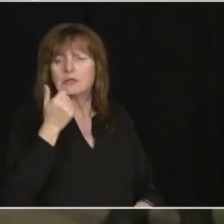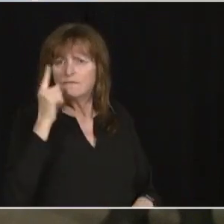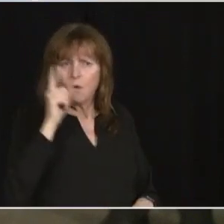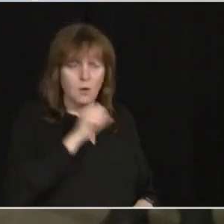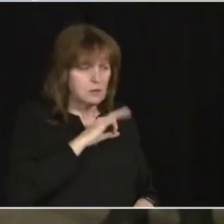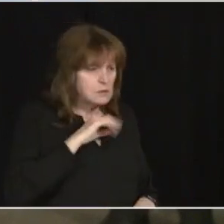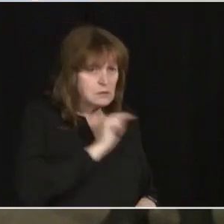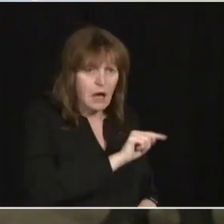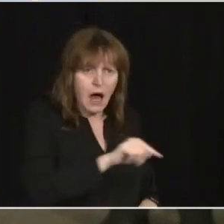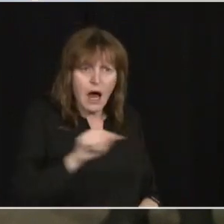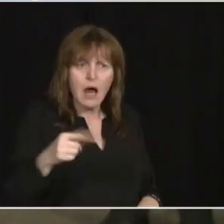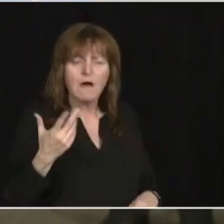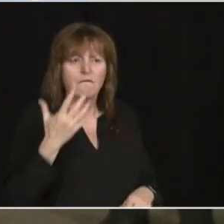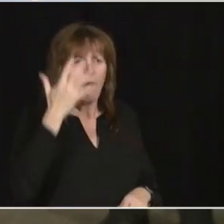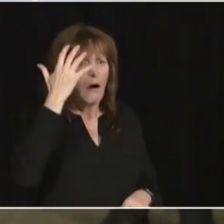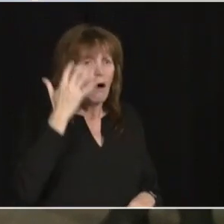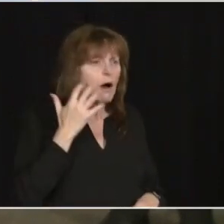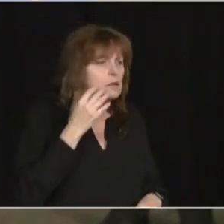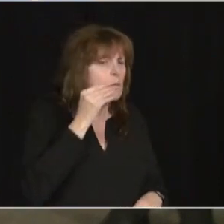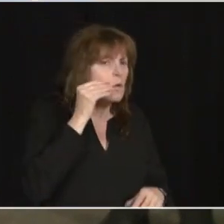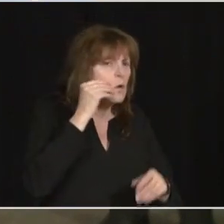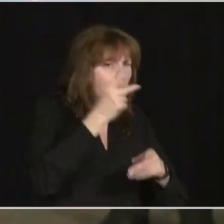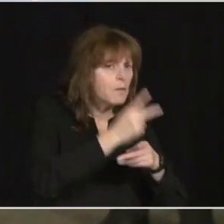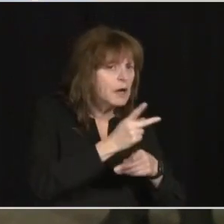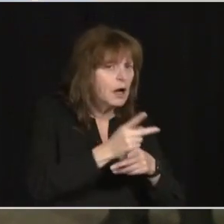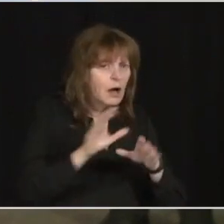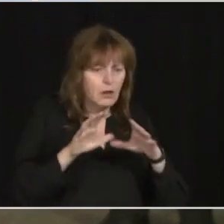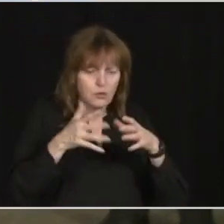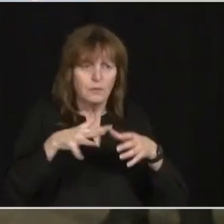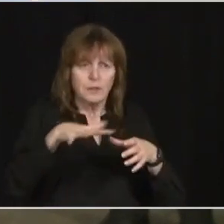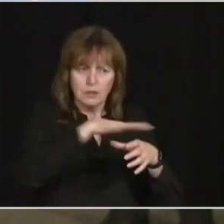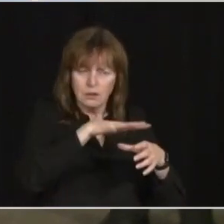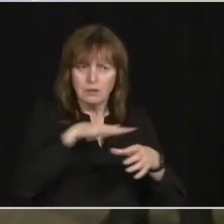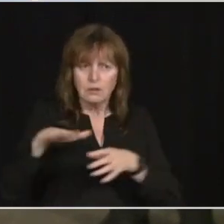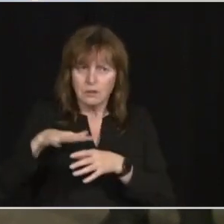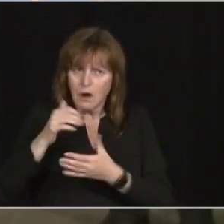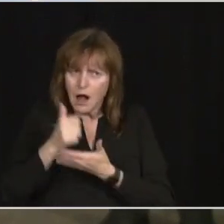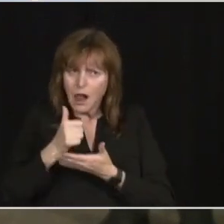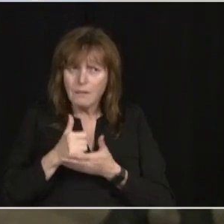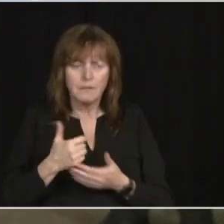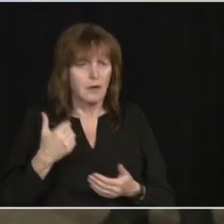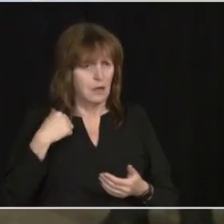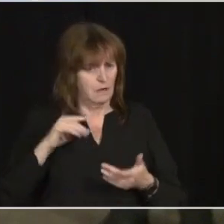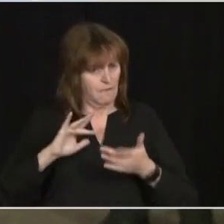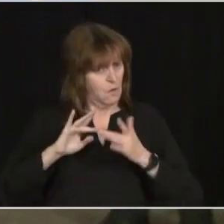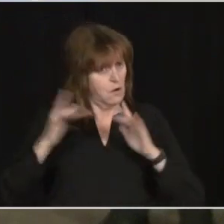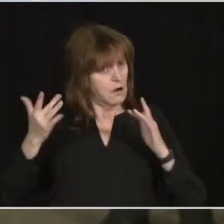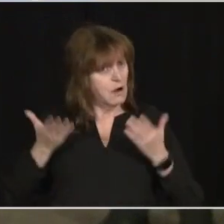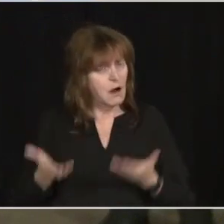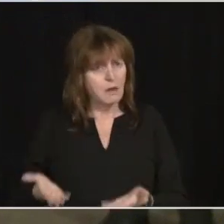home care sector are assisting with that. We have our portals ready to support our homes.